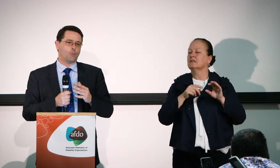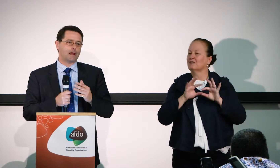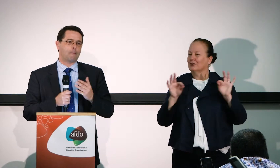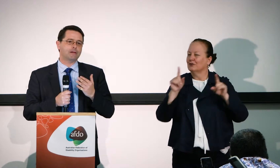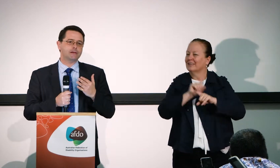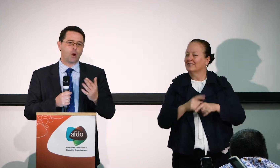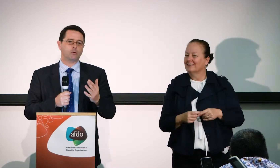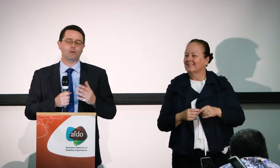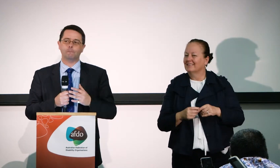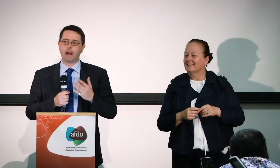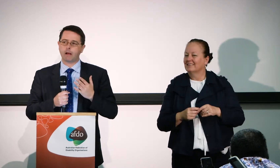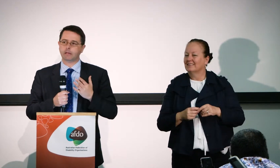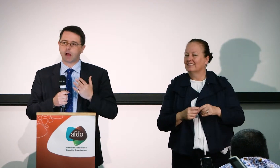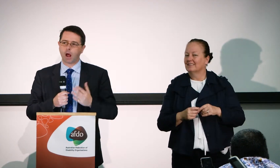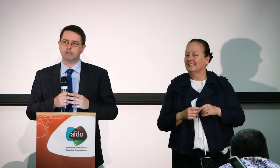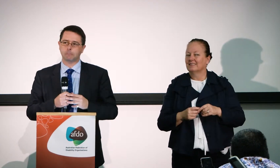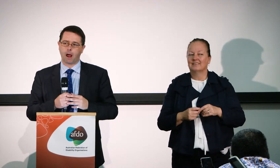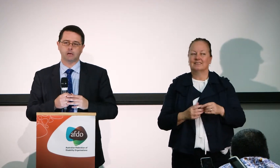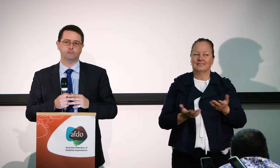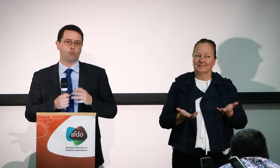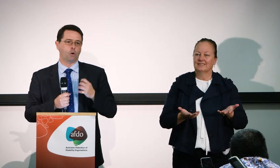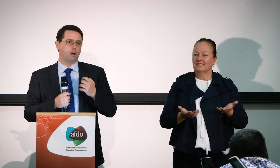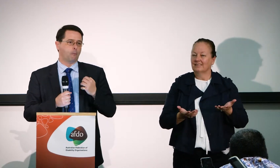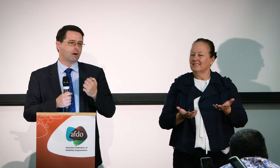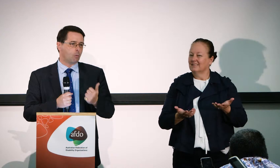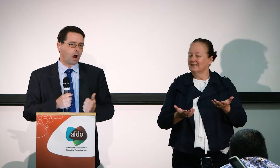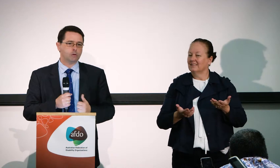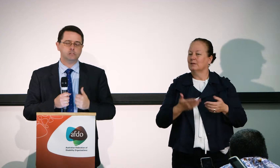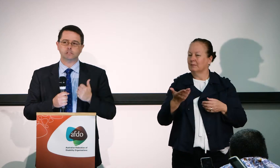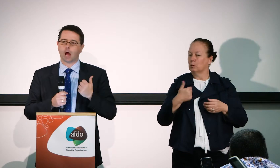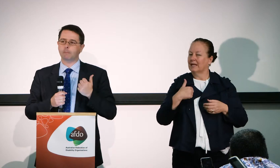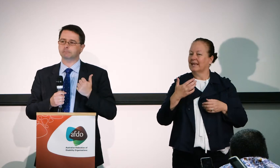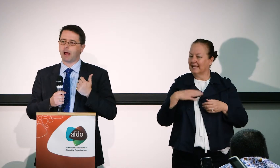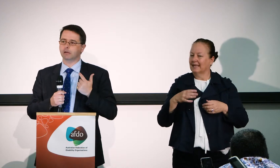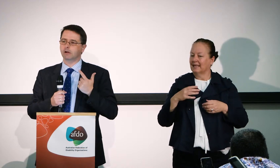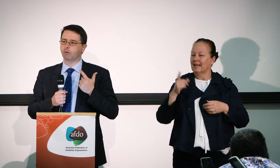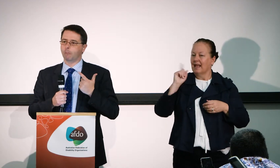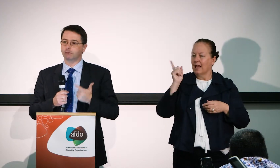So we are beyond, the time has passed for more inquiries, the time has passed for more rhetoric